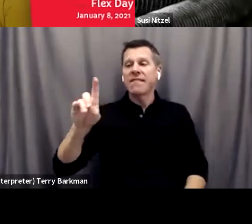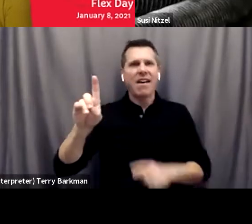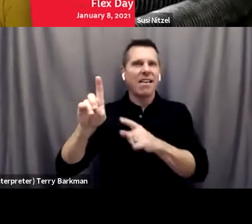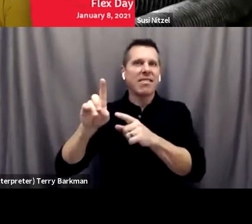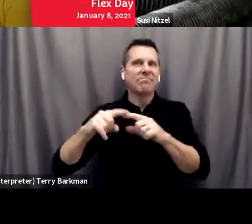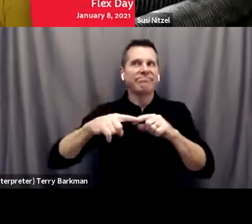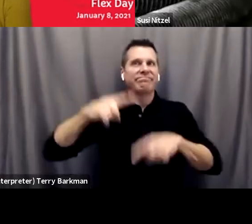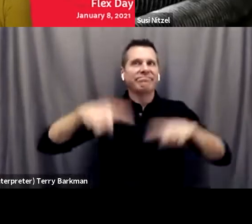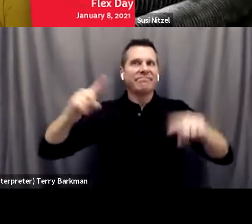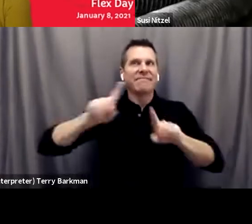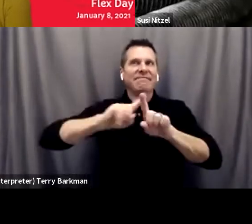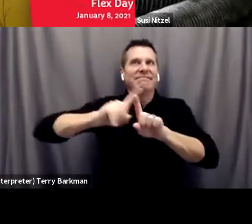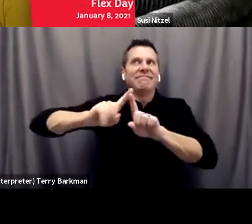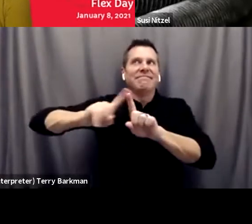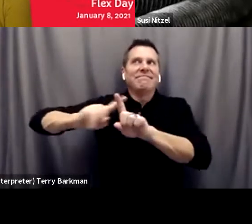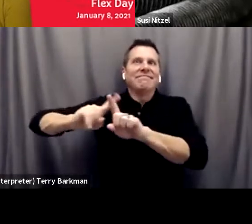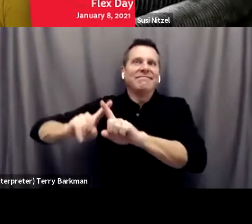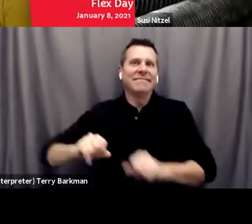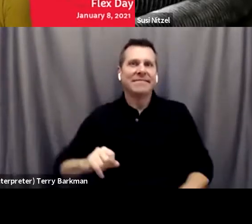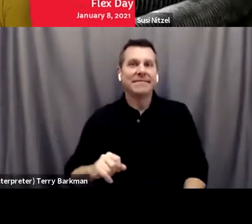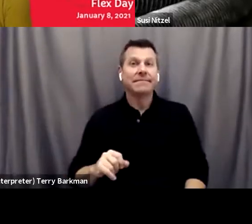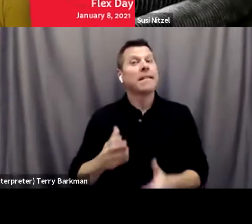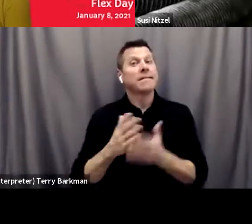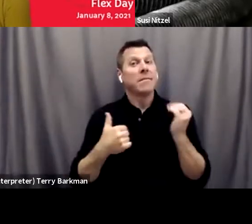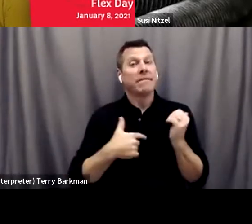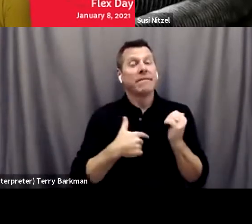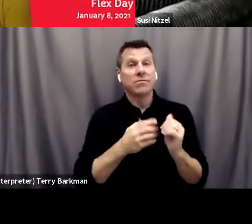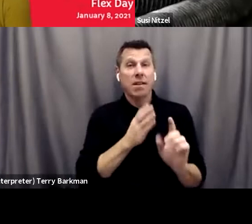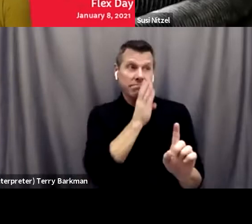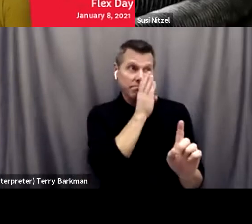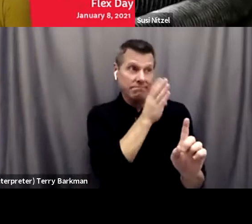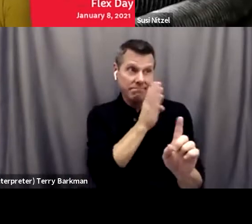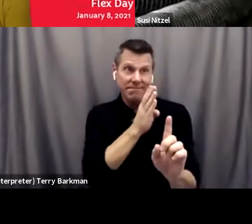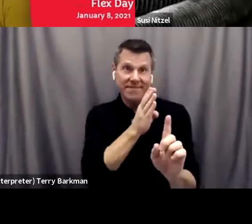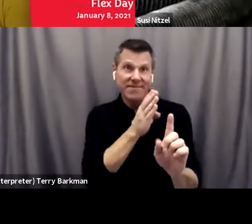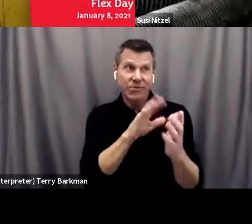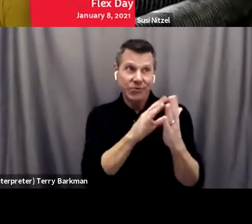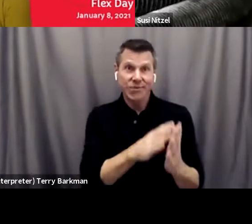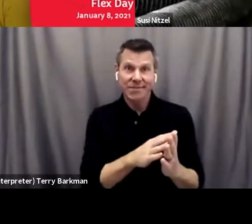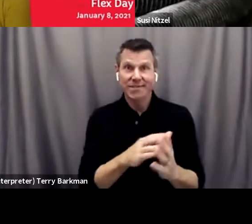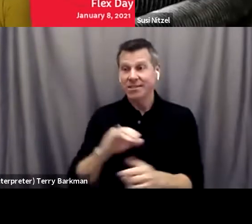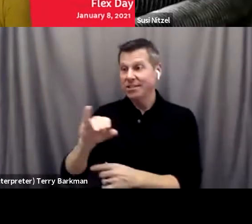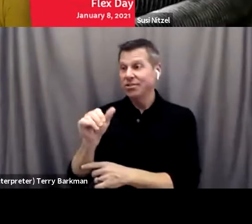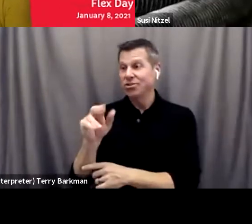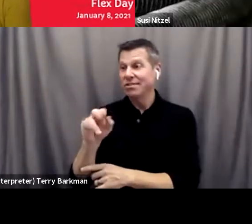serving, some of us serve students directly. I see Janine in the room, she's working directly with our students as their incoming,